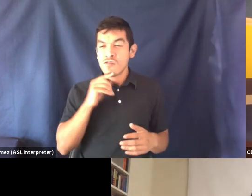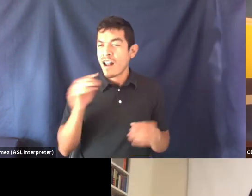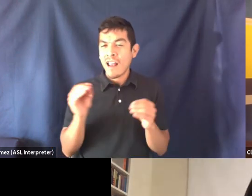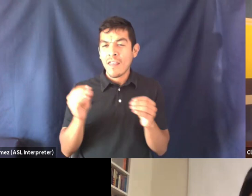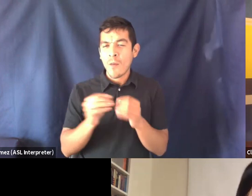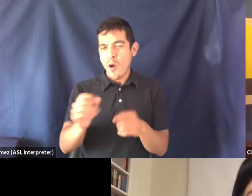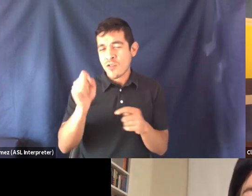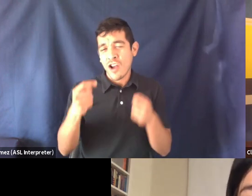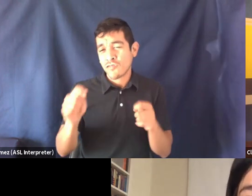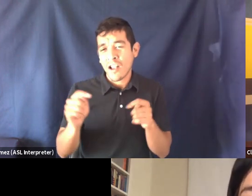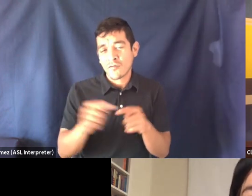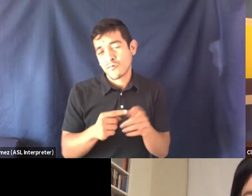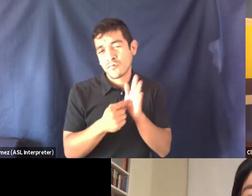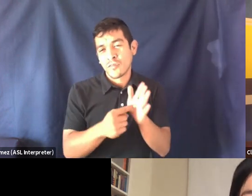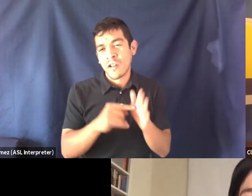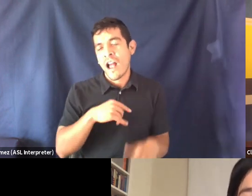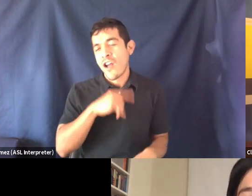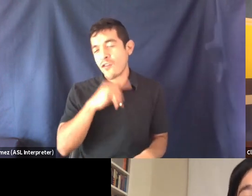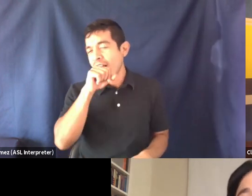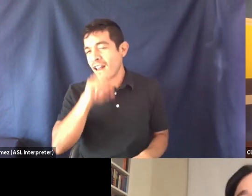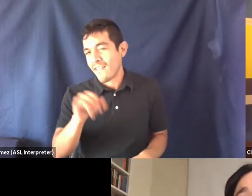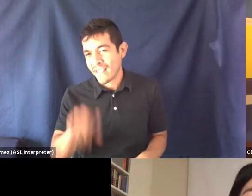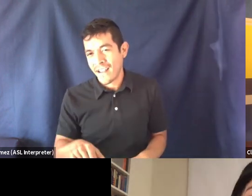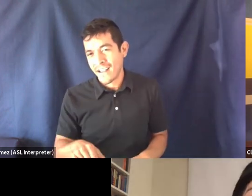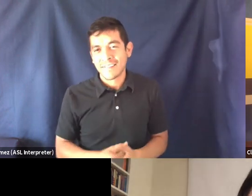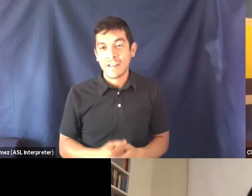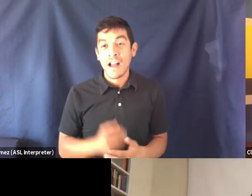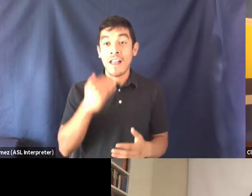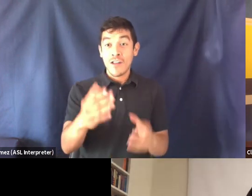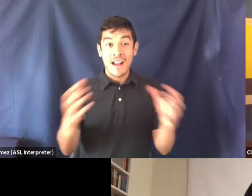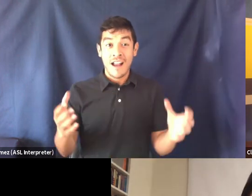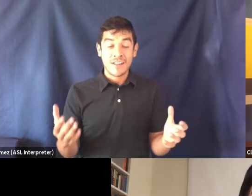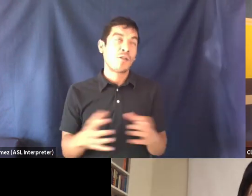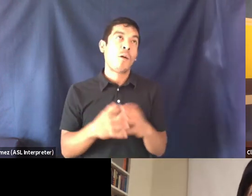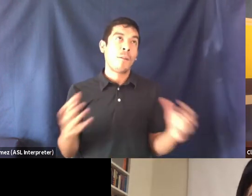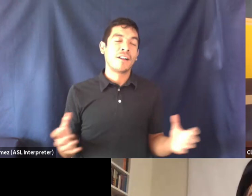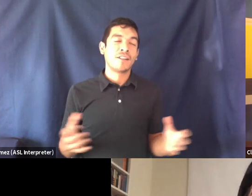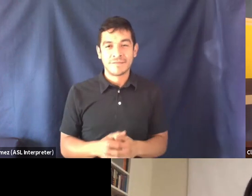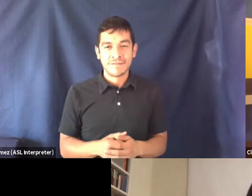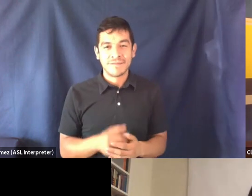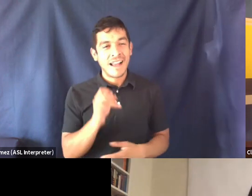Thank you again so much. It's been such a pleasure. Thank you so much Claudia. And thank you also Gabe.